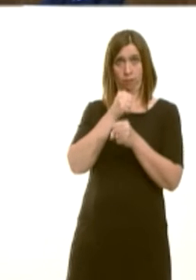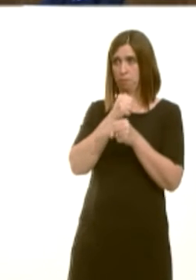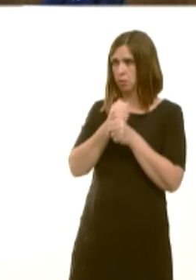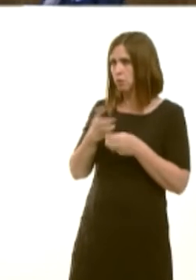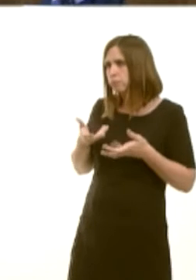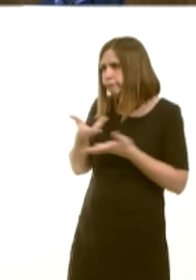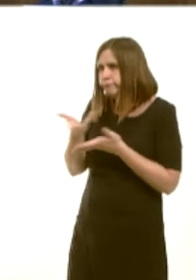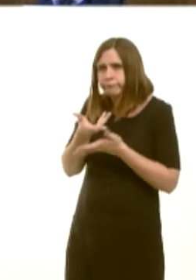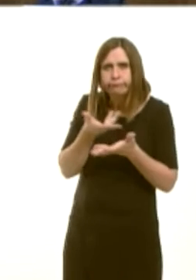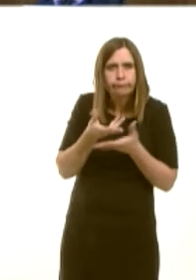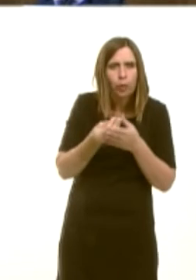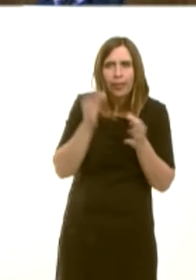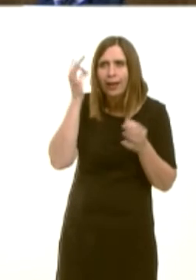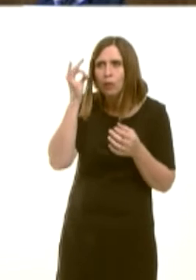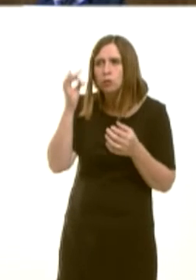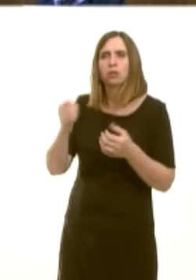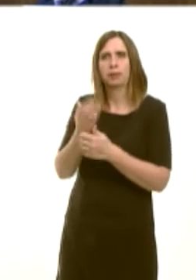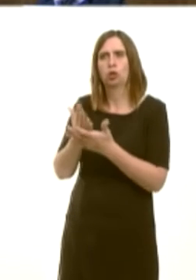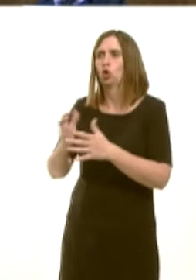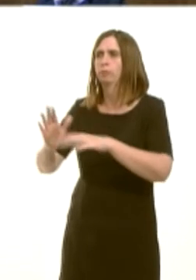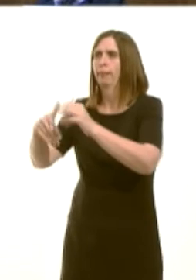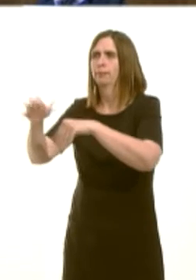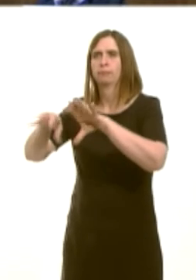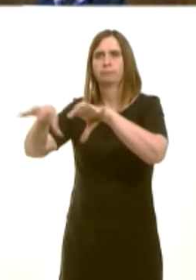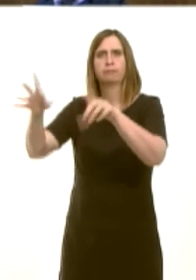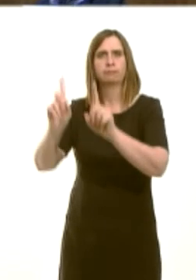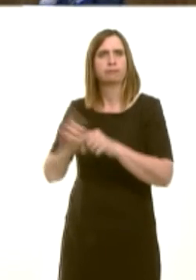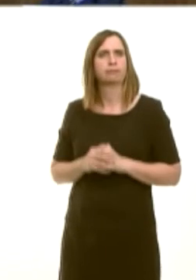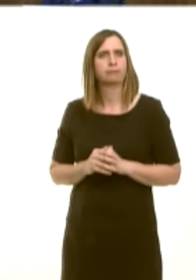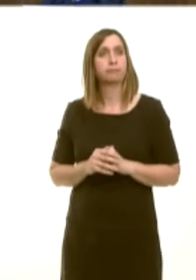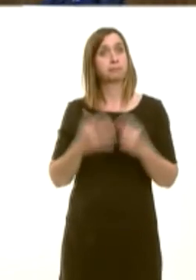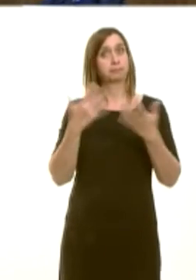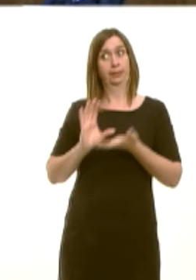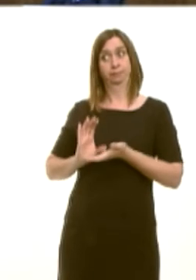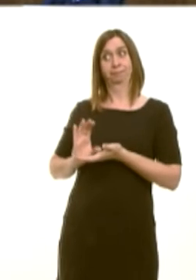co-operative provision in this field? Carwyn Jones: We have provided revenue funding